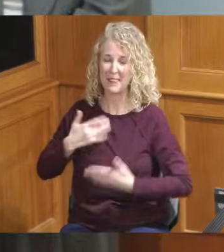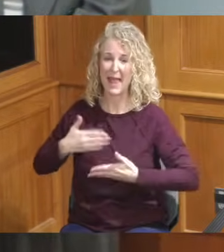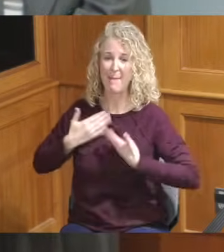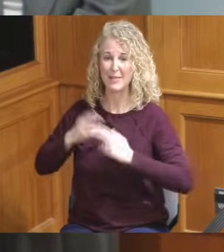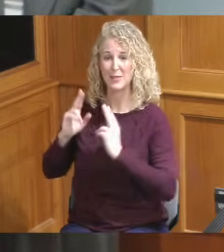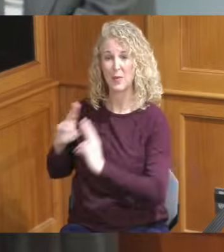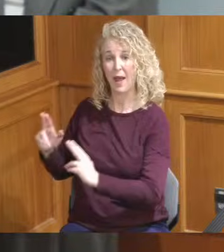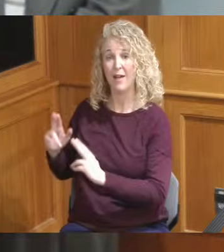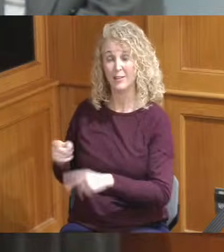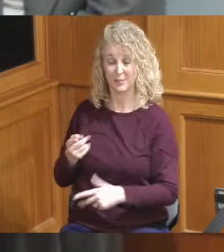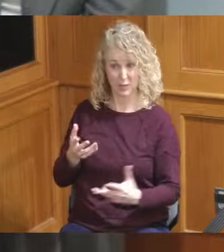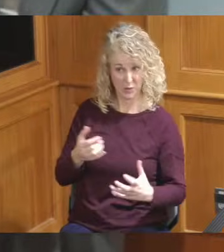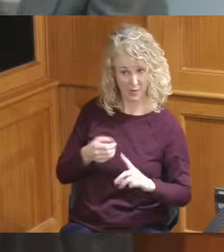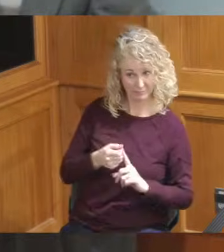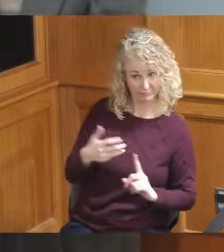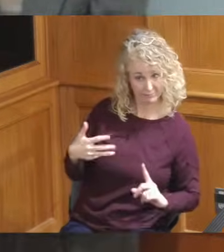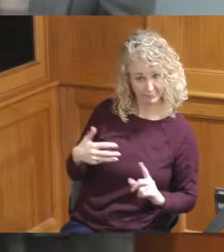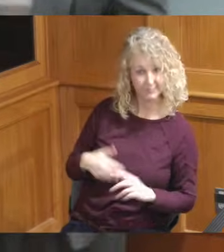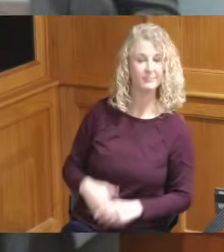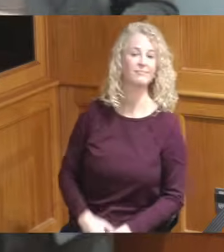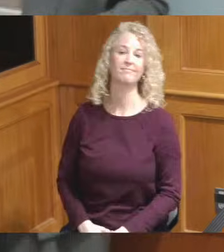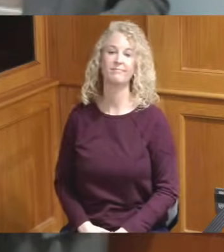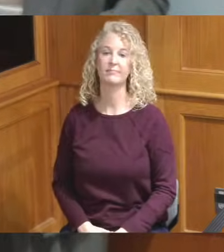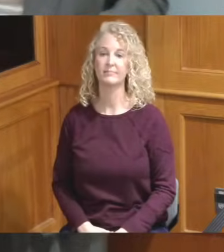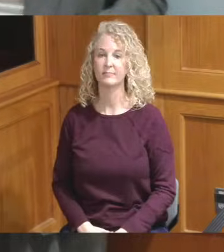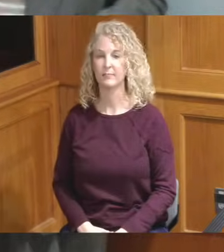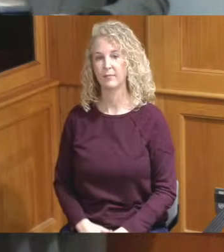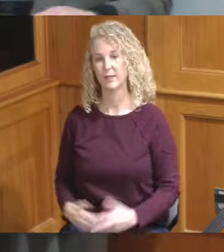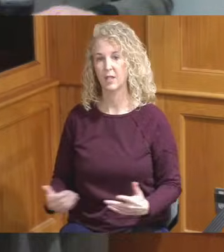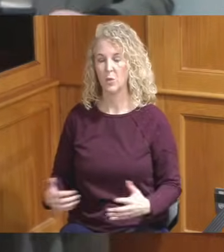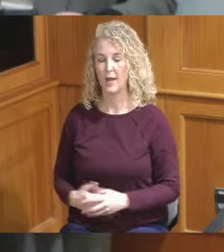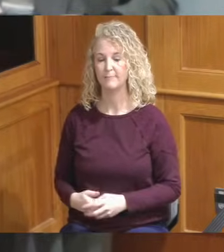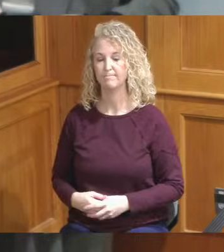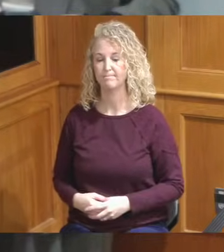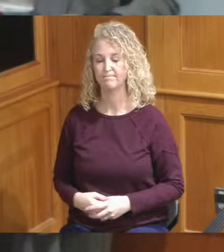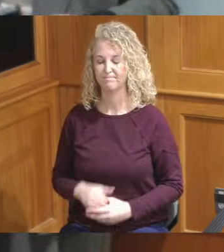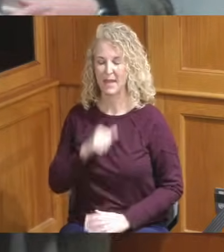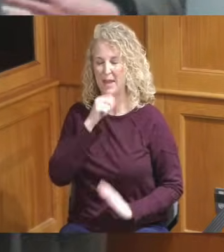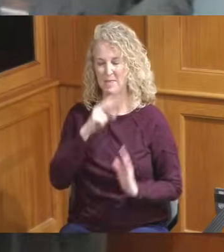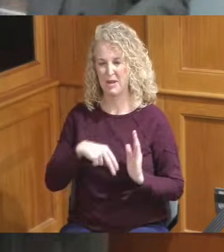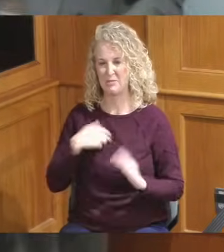a few words? Well, I had a whole speech lined up but I'm not going to read it because I don't think